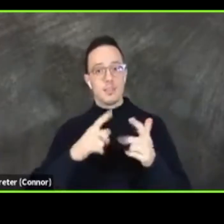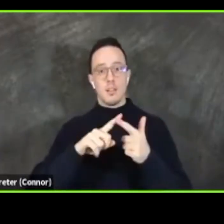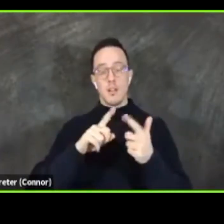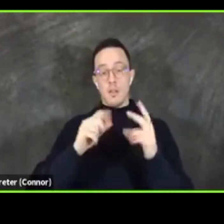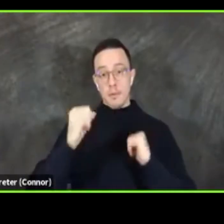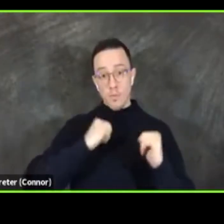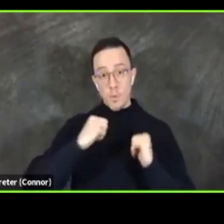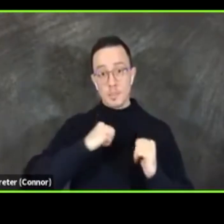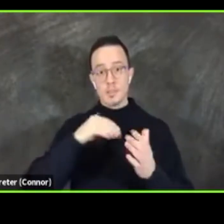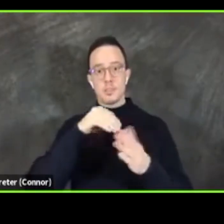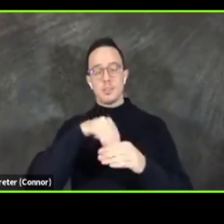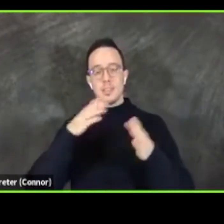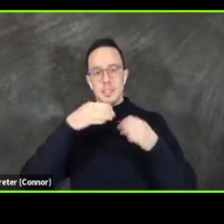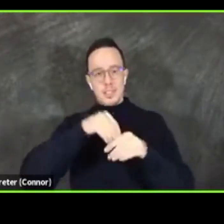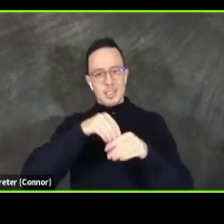EARNED INCOME. WE ALSO RECOGNIZE